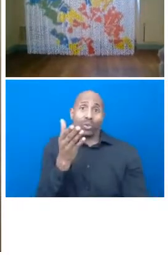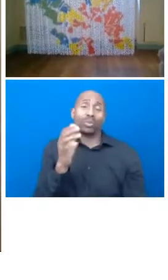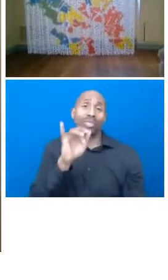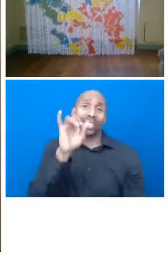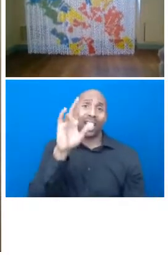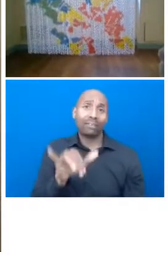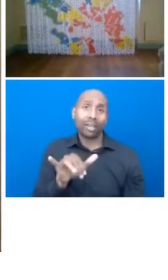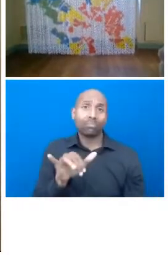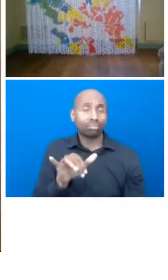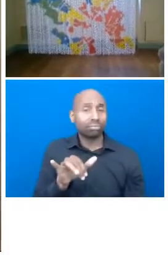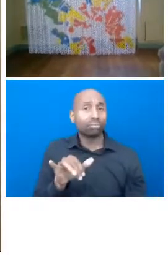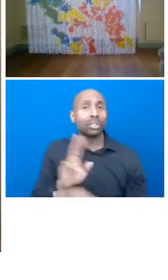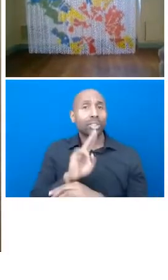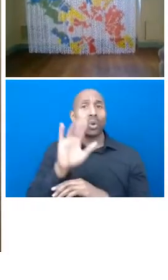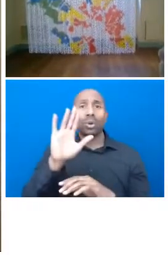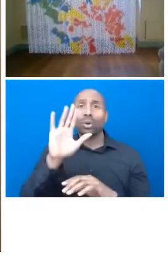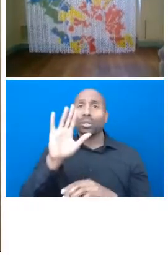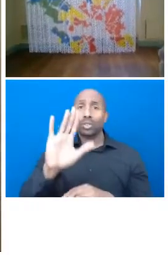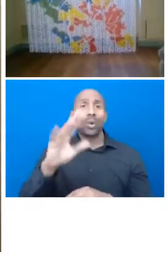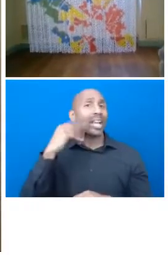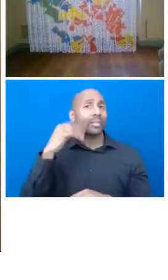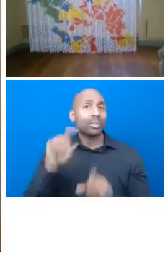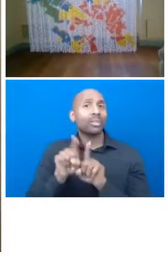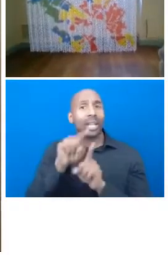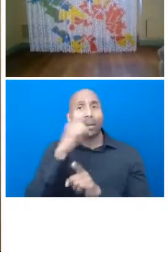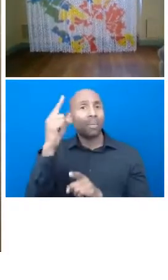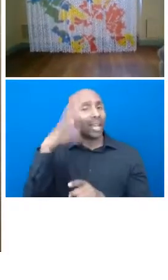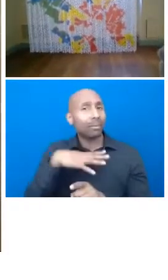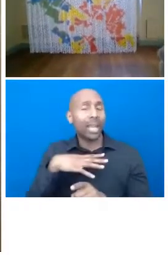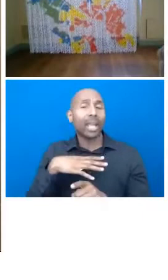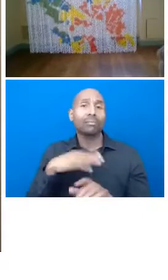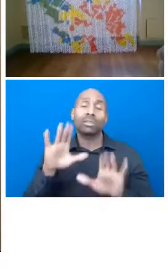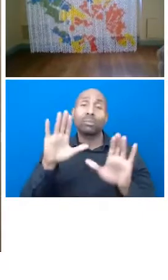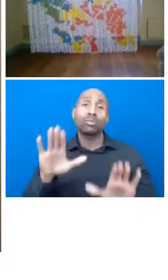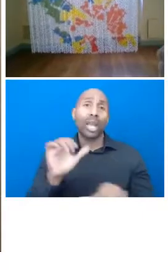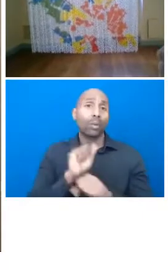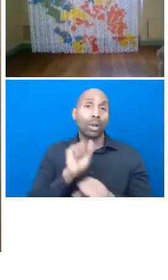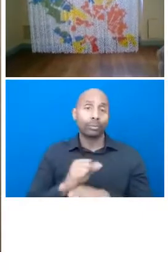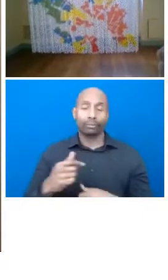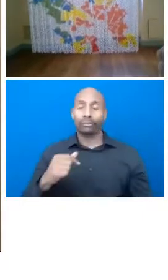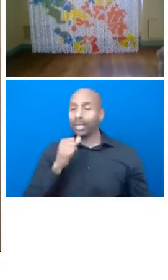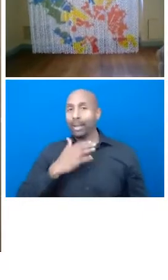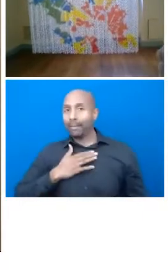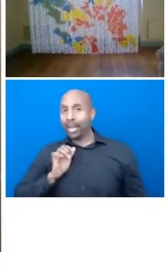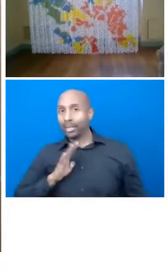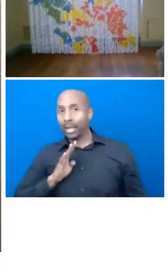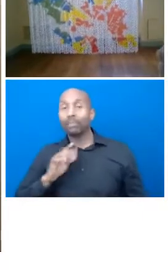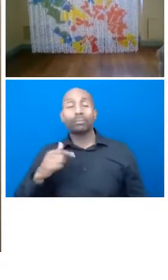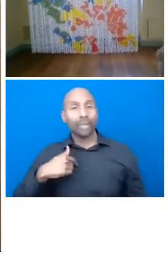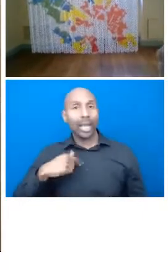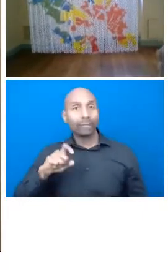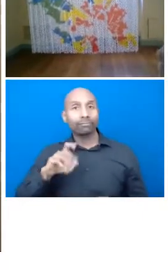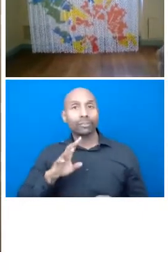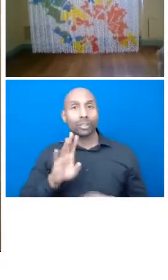My job is to talk about what it means to be white, to be a white woman, and to do my part